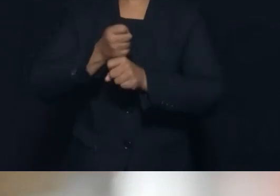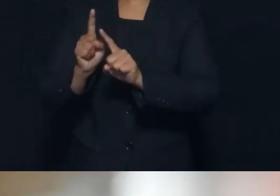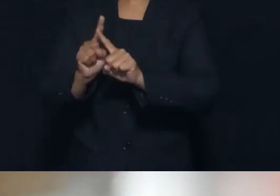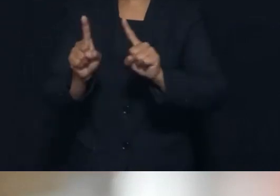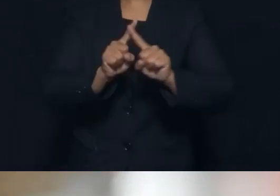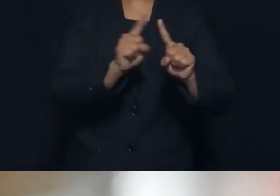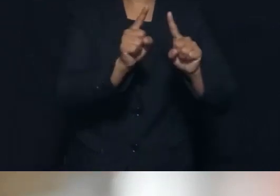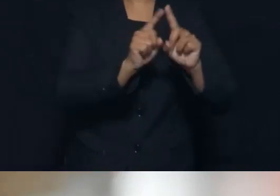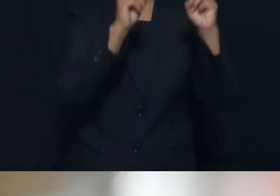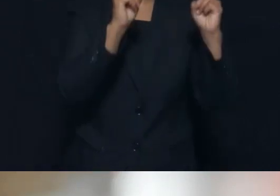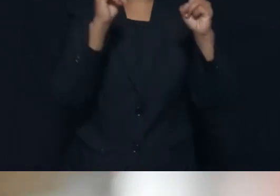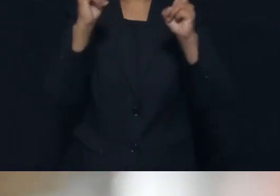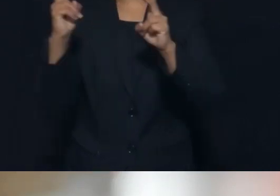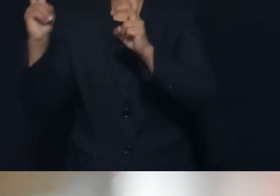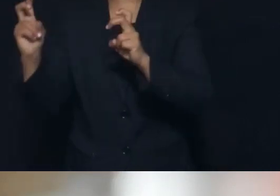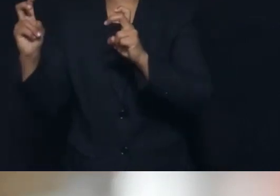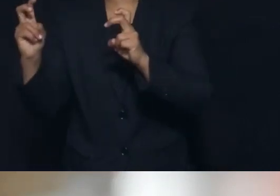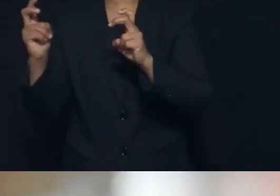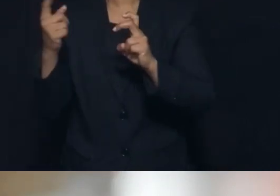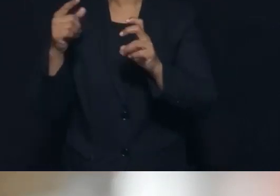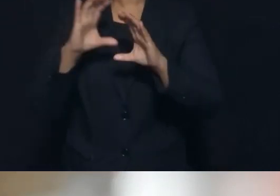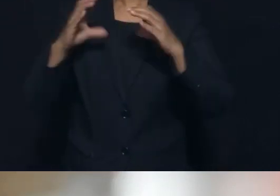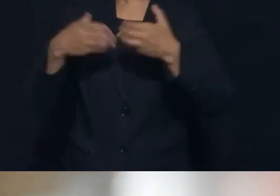and comments can be made. The real drafting is possible.